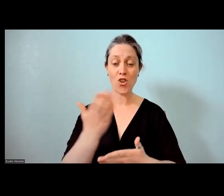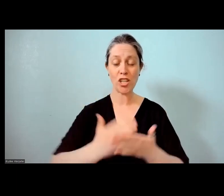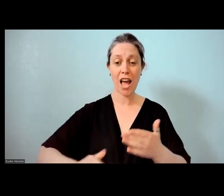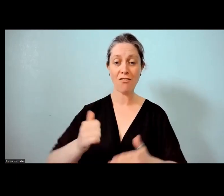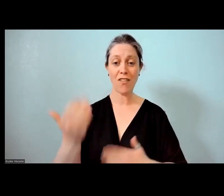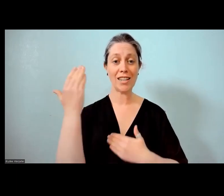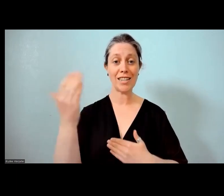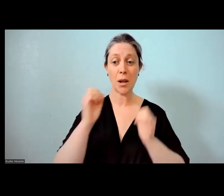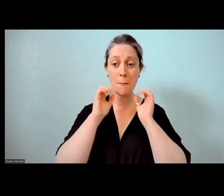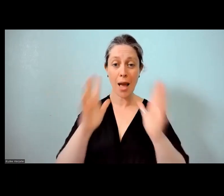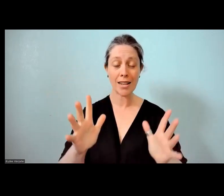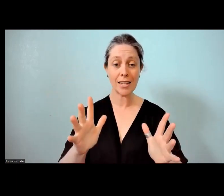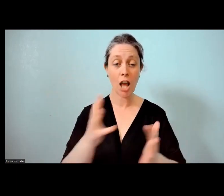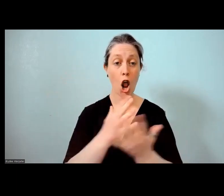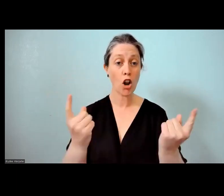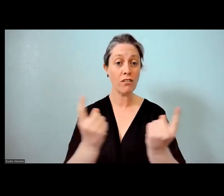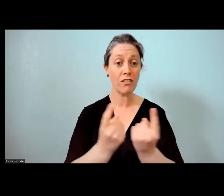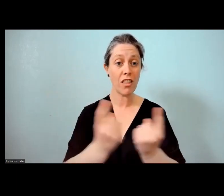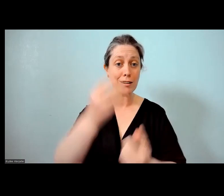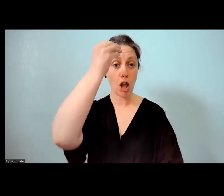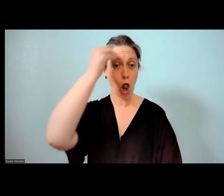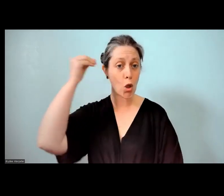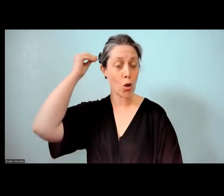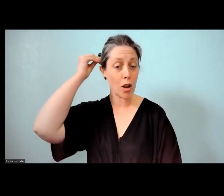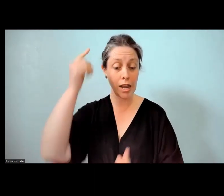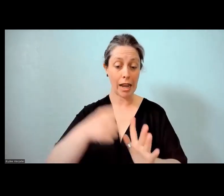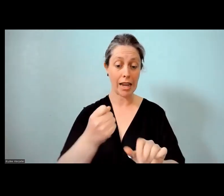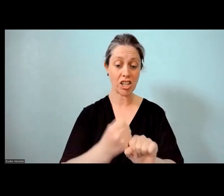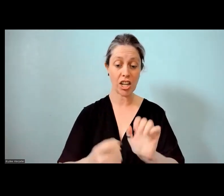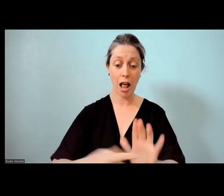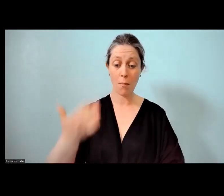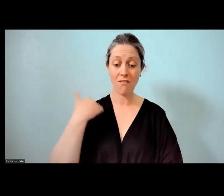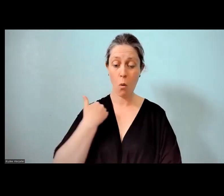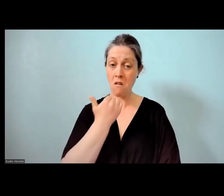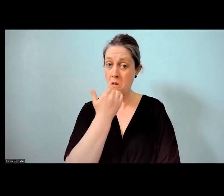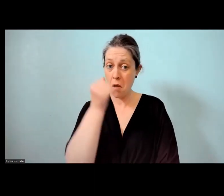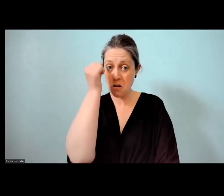I didn't know much about EGL, now I know quite a lot more, a lot more to learn.